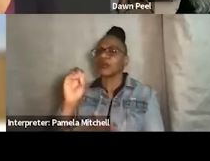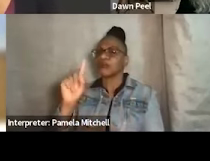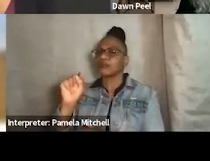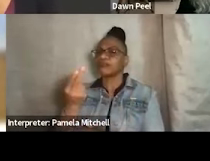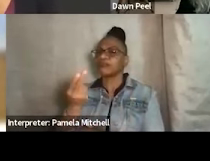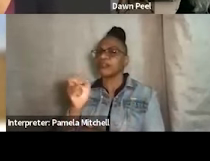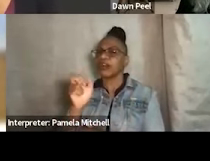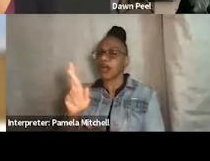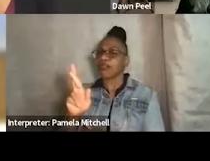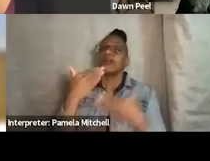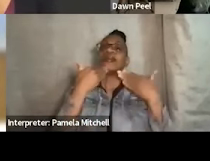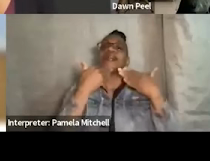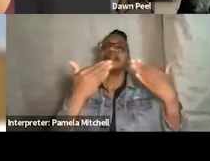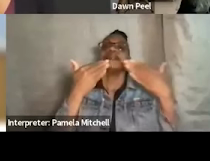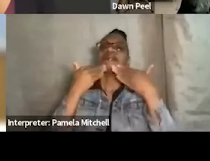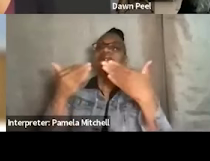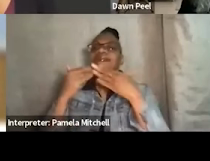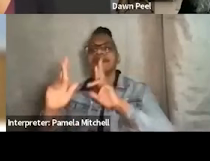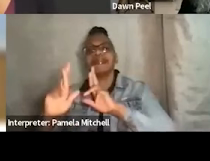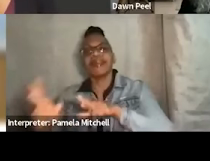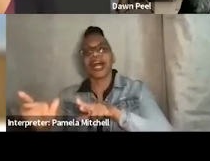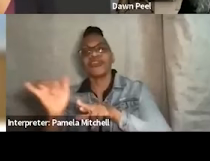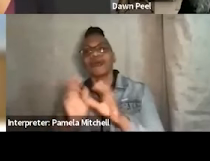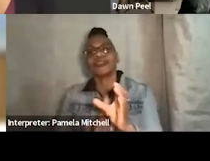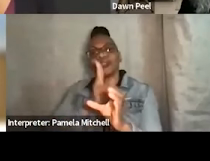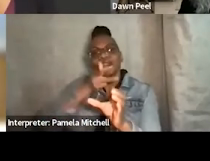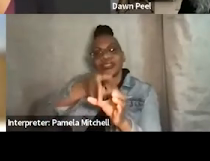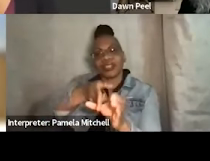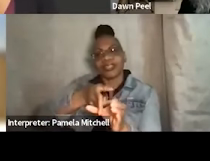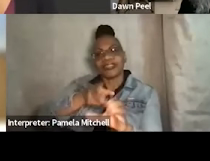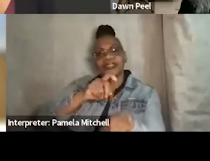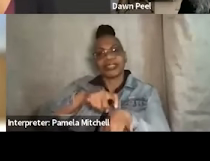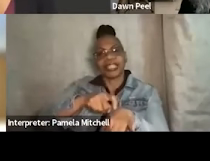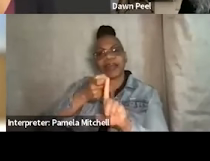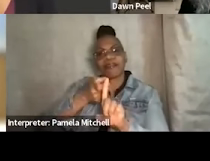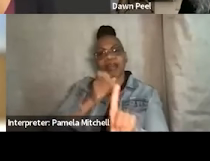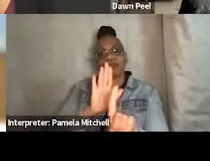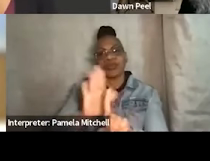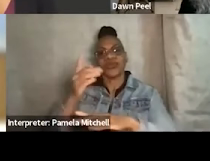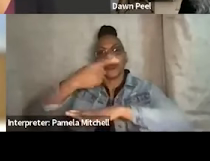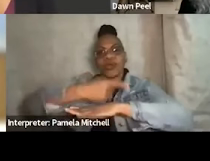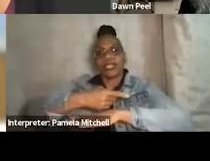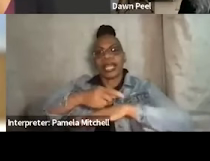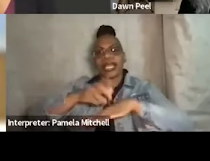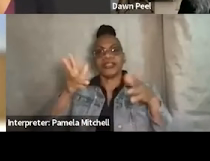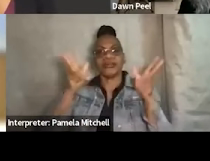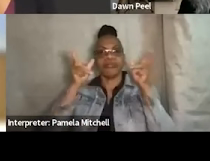and thank you all for joining us today, taking time out of your day, to hear these presentations.